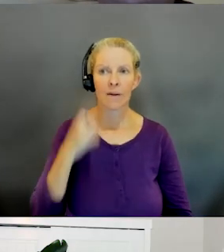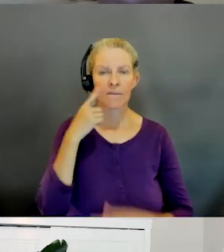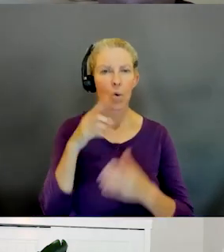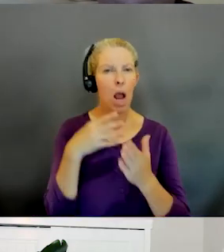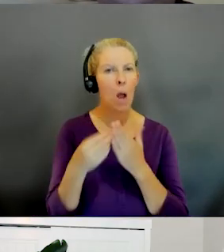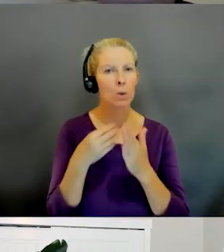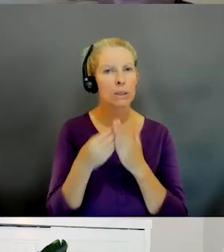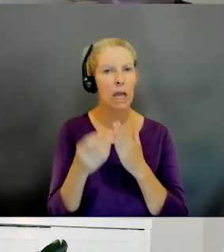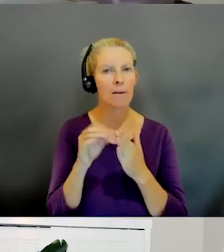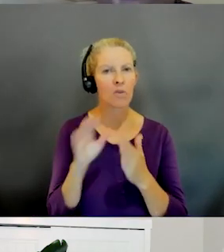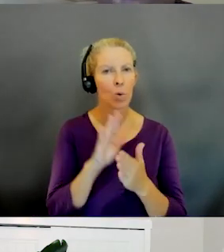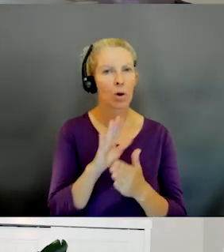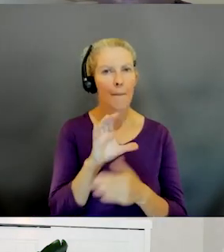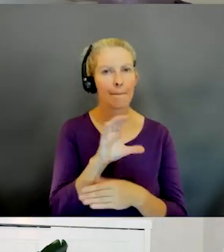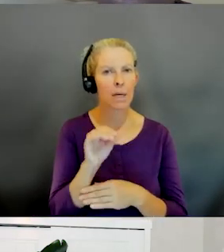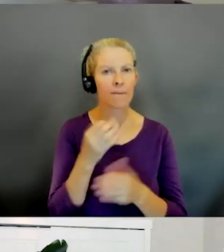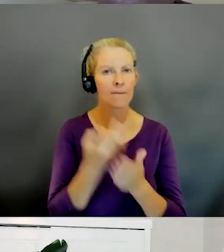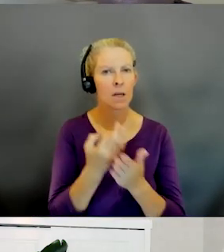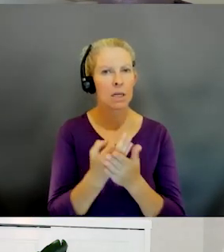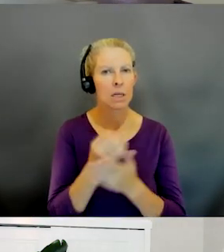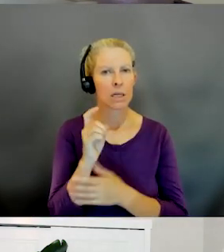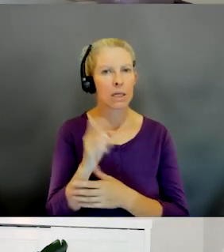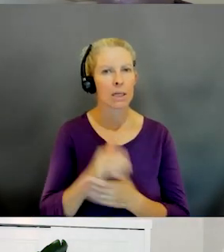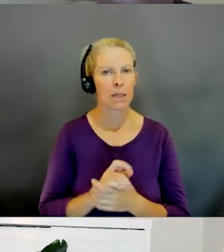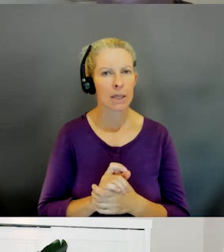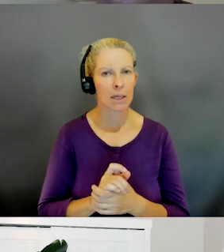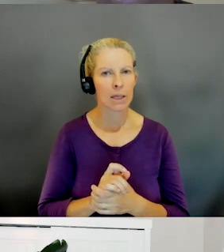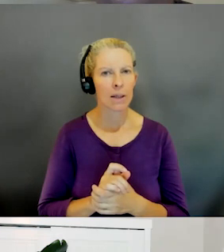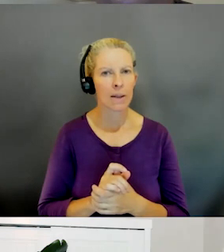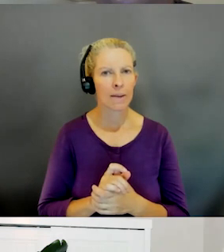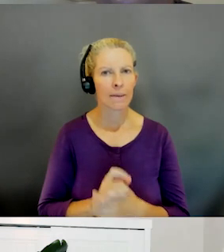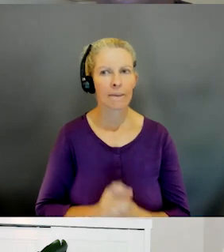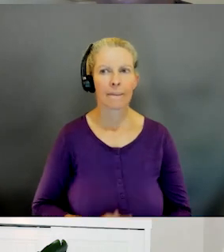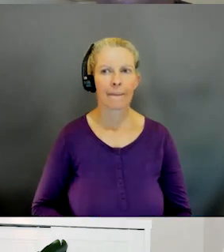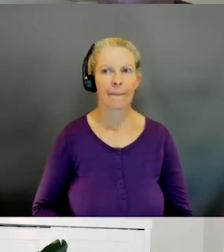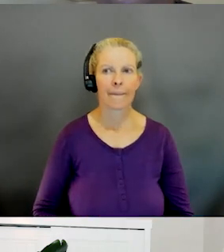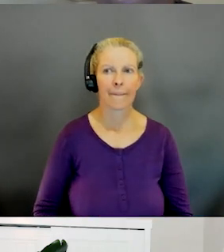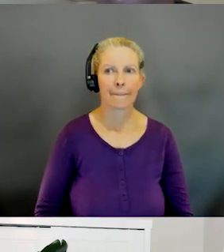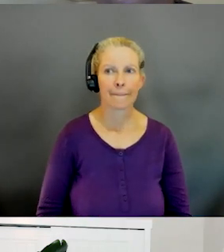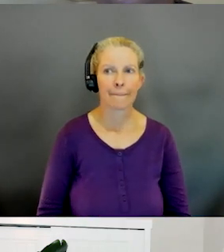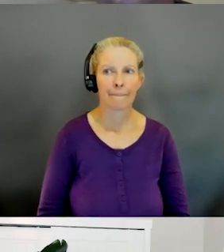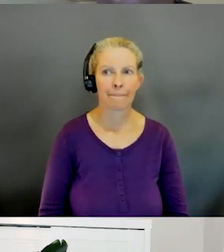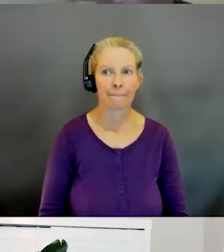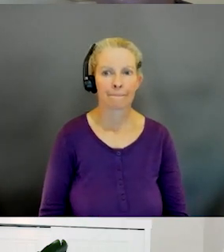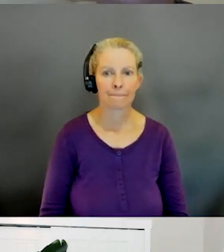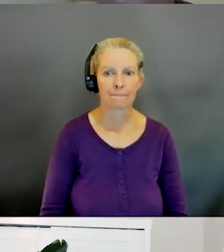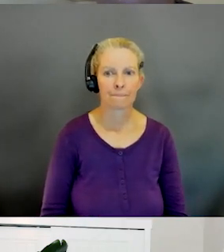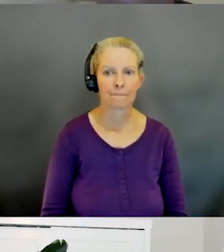of your company? Is that -- >> Mark: I think that is